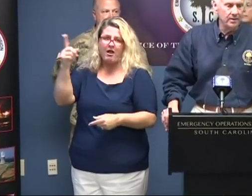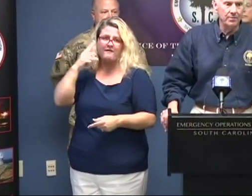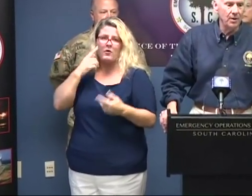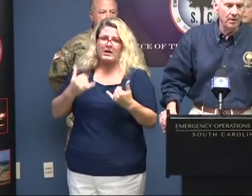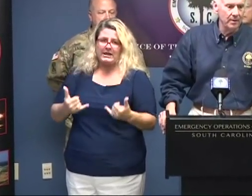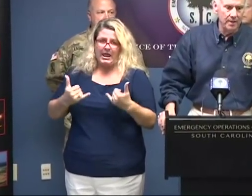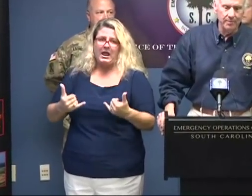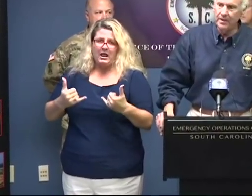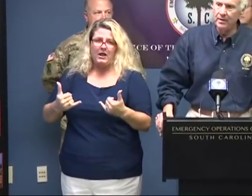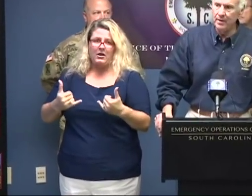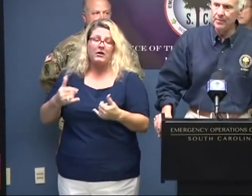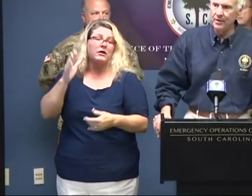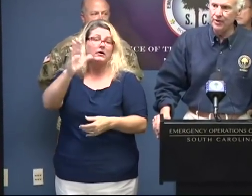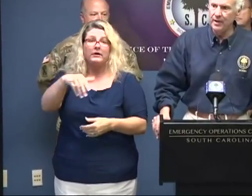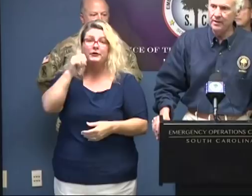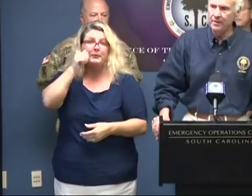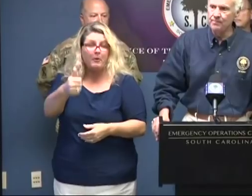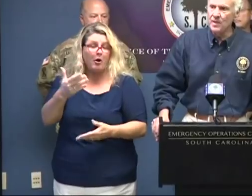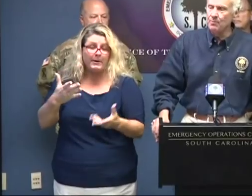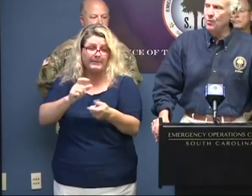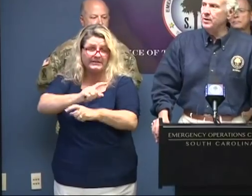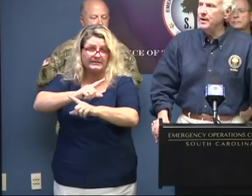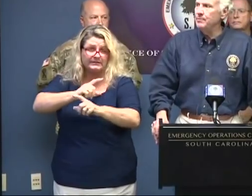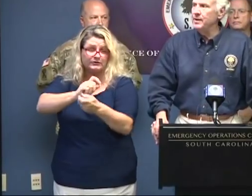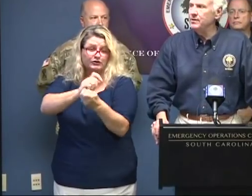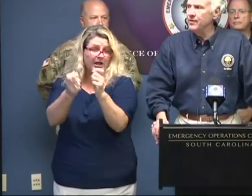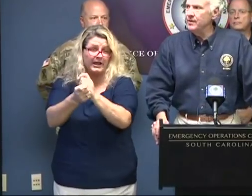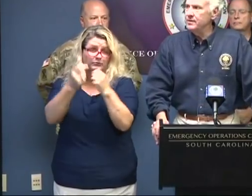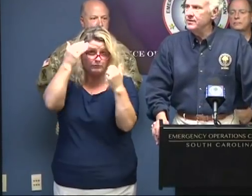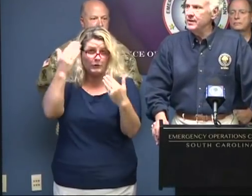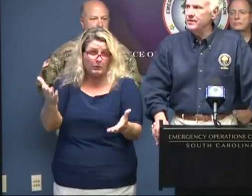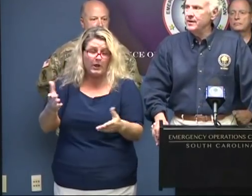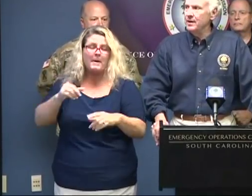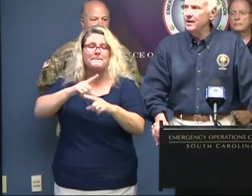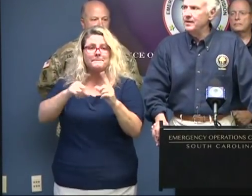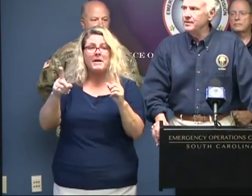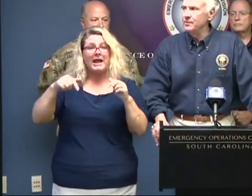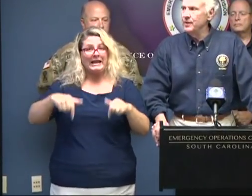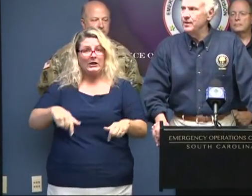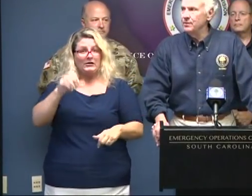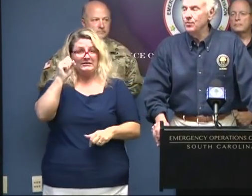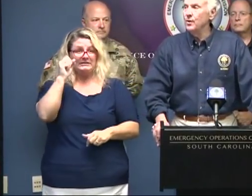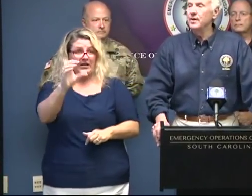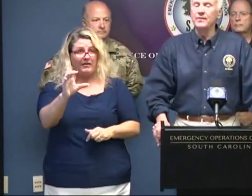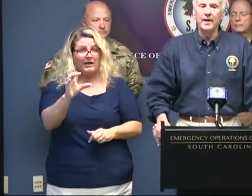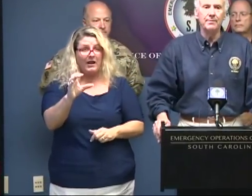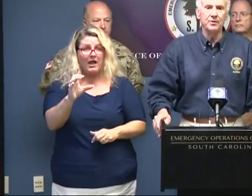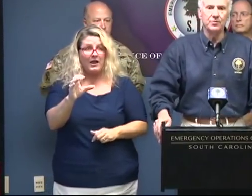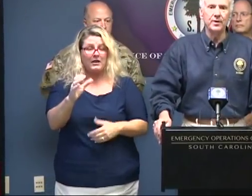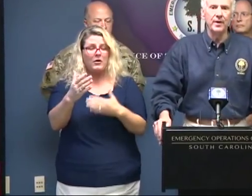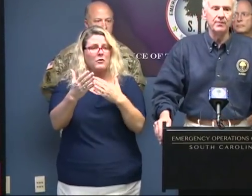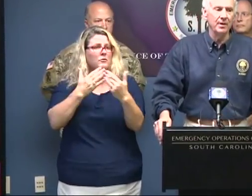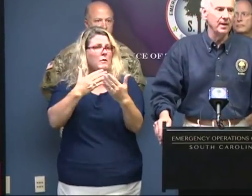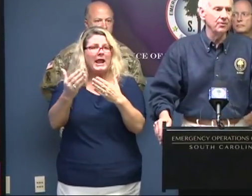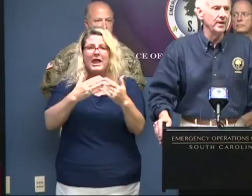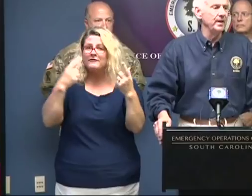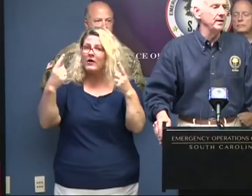Now, tomorrow it may change. But what that means for us in South Carolina is that whatever happens we're gonna have a lot of rain